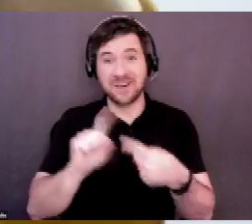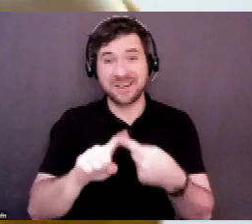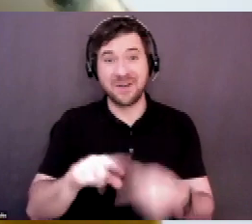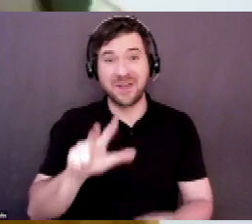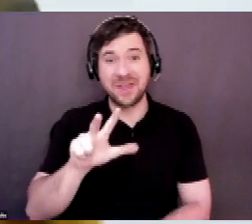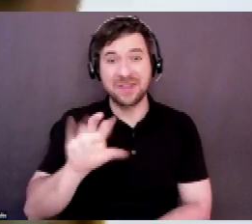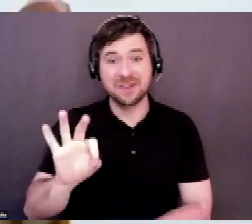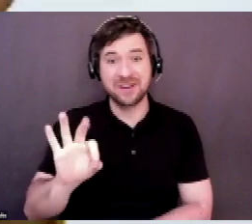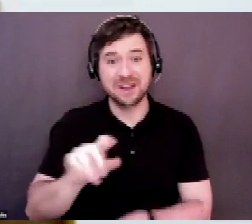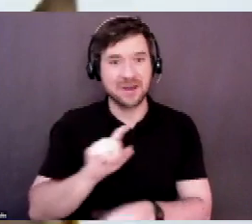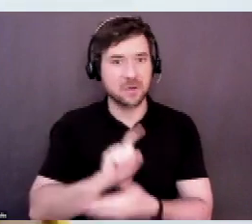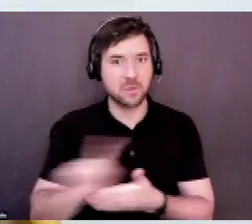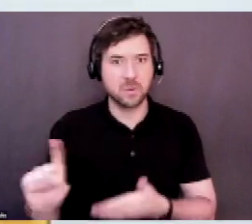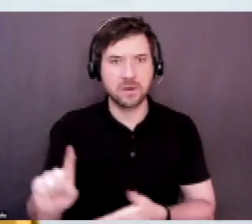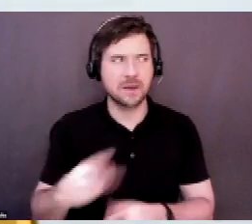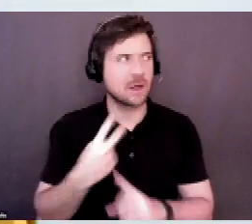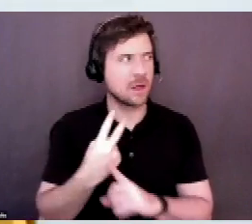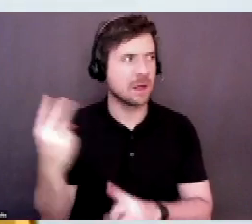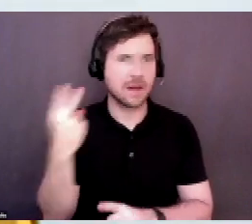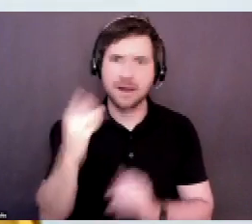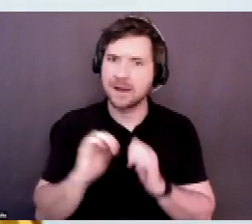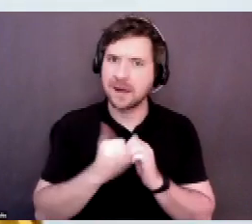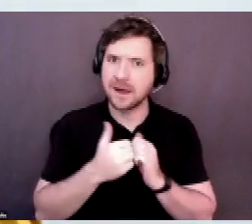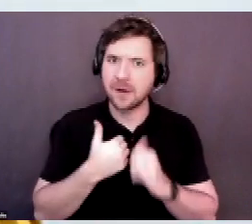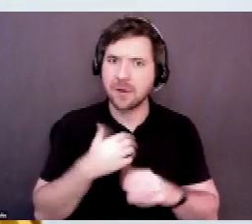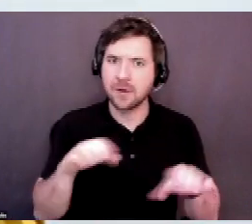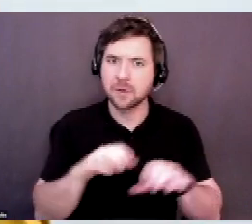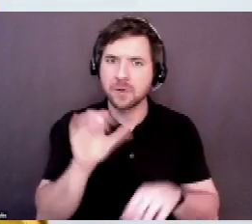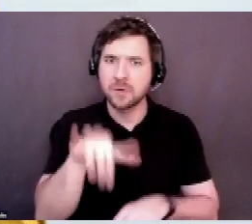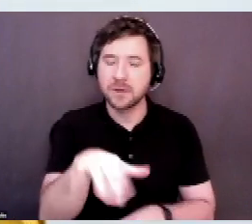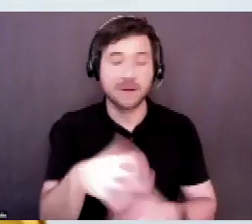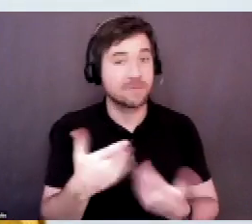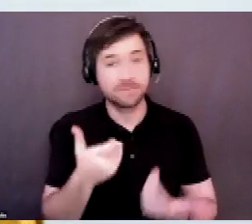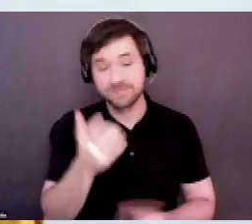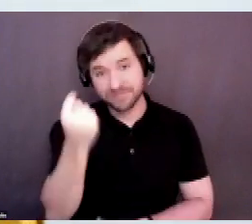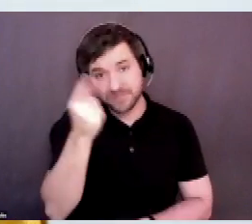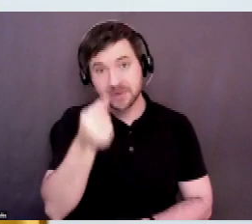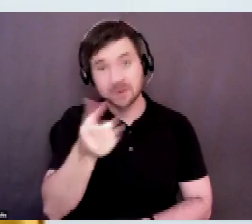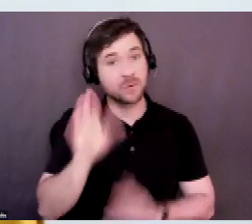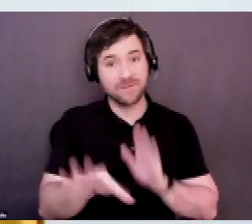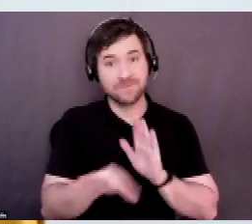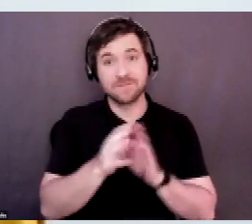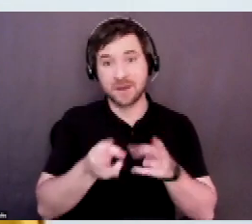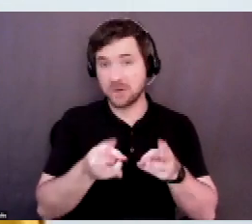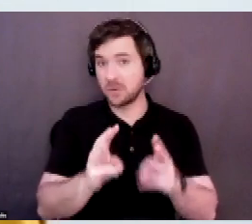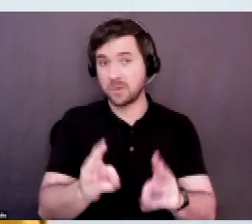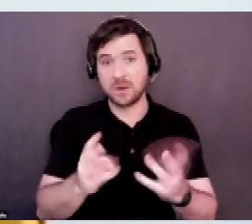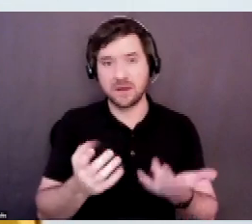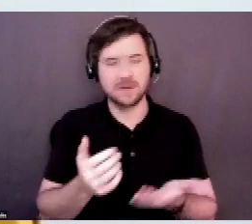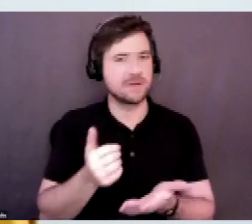how did I get through that And you just find the way to do it with support of my husband and just really listening